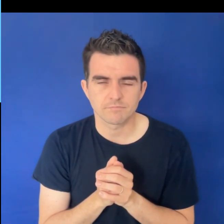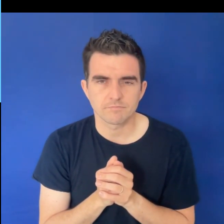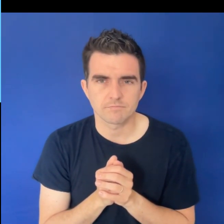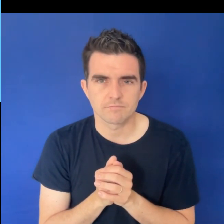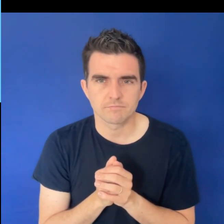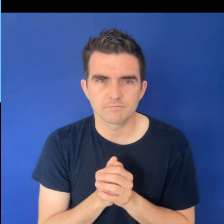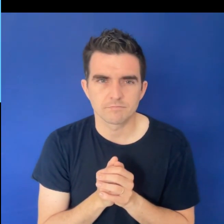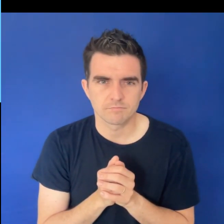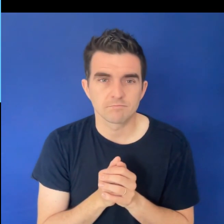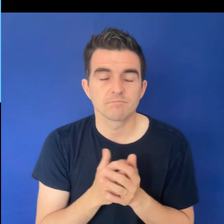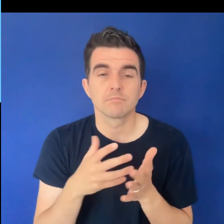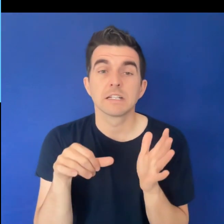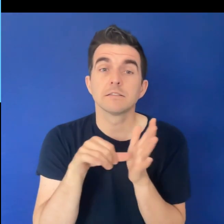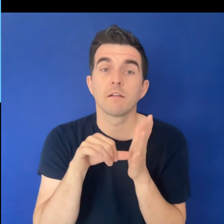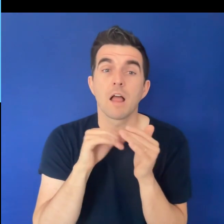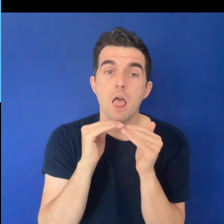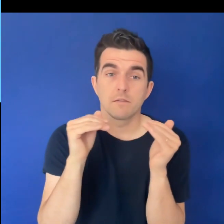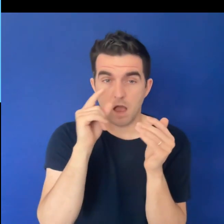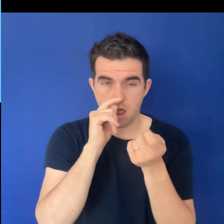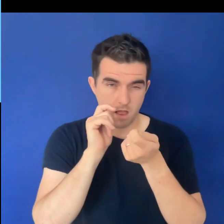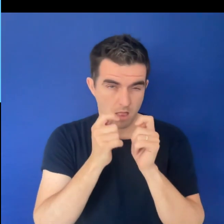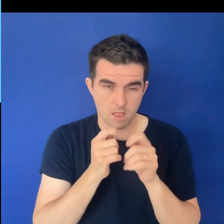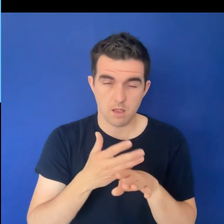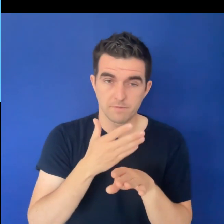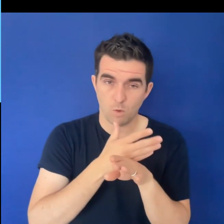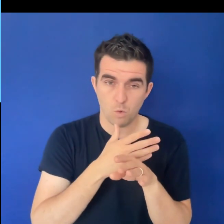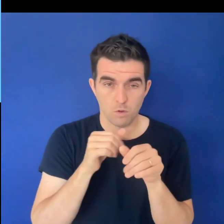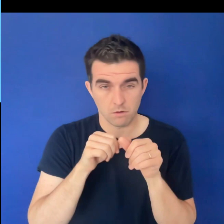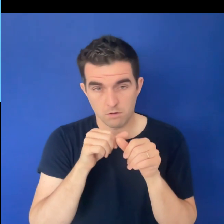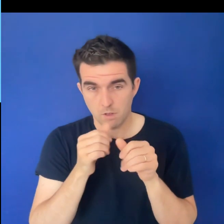Difficulty levels can be adjusted either before or during each game.